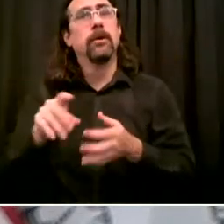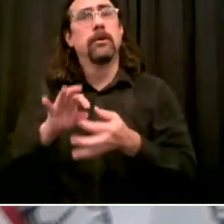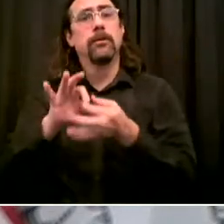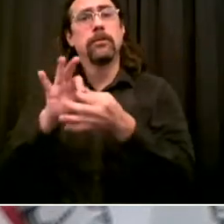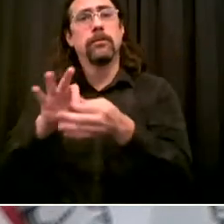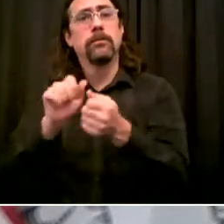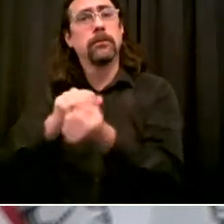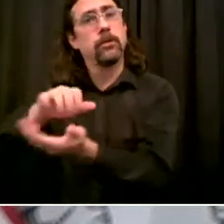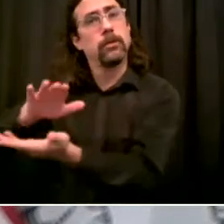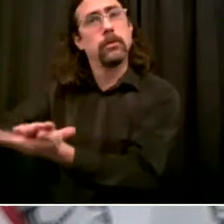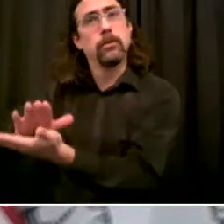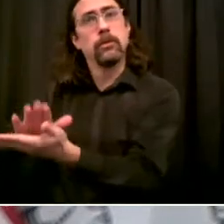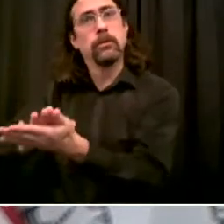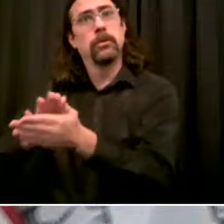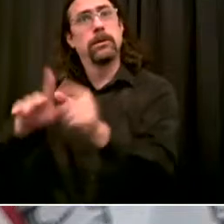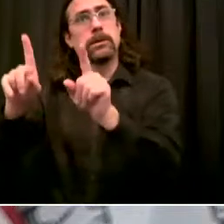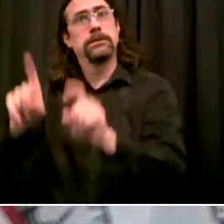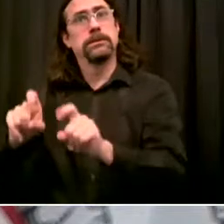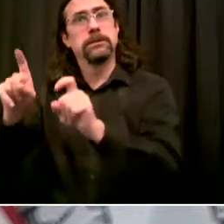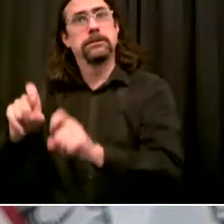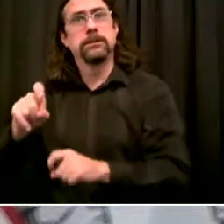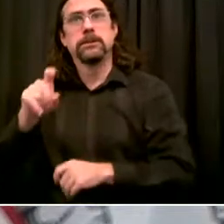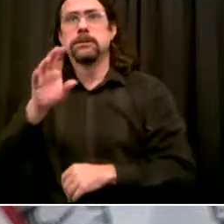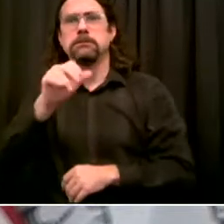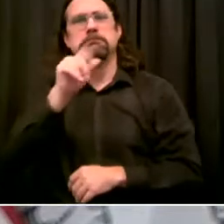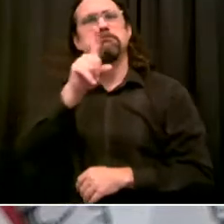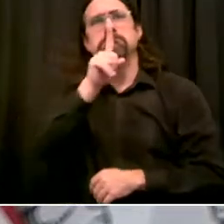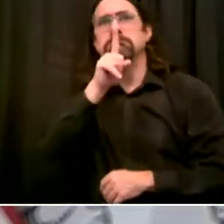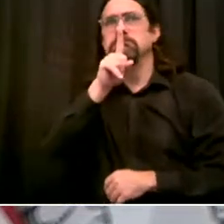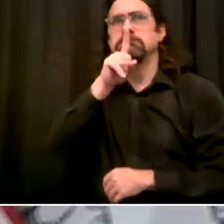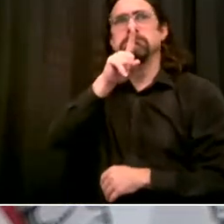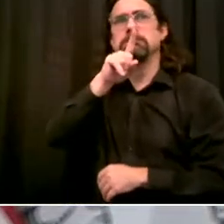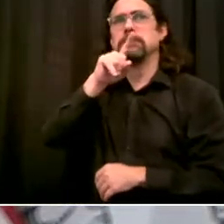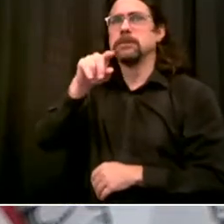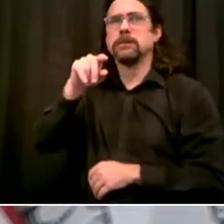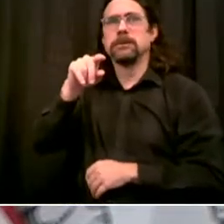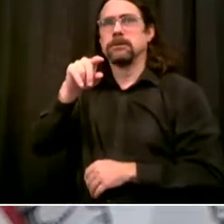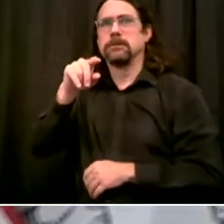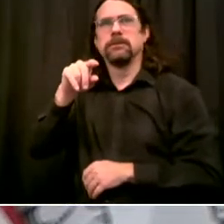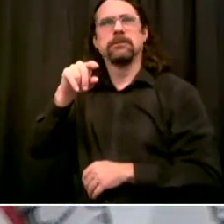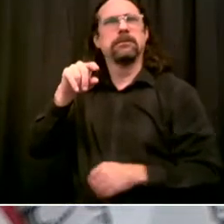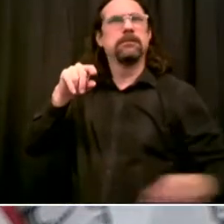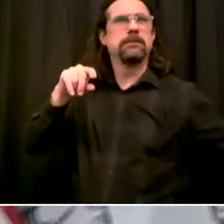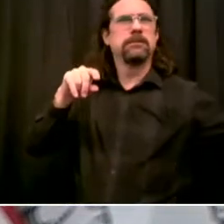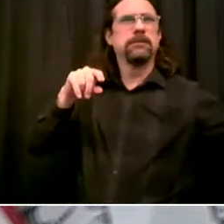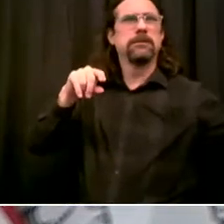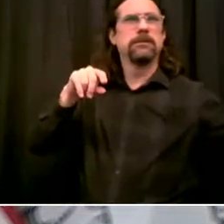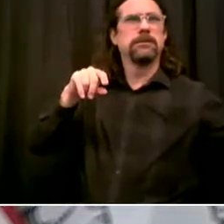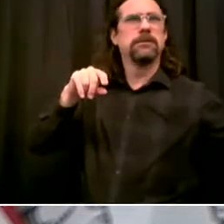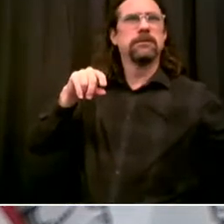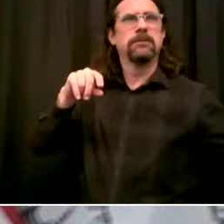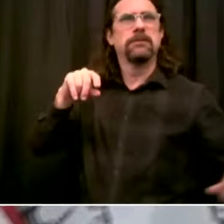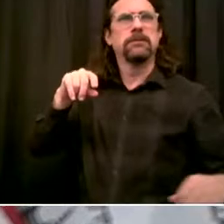Reporter: MY OTHER QUESTION